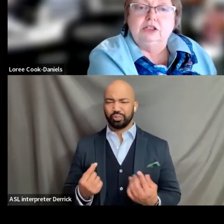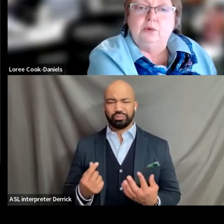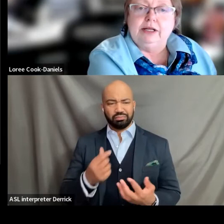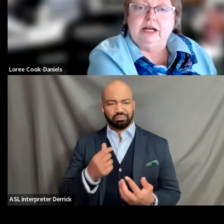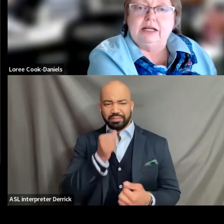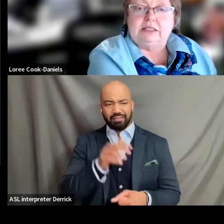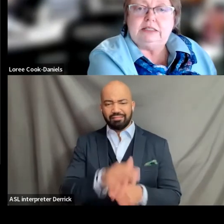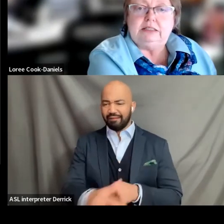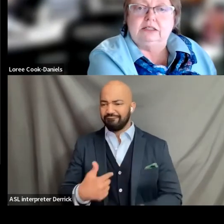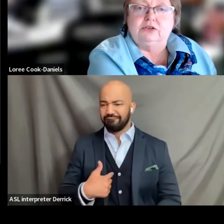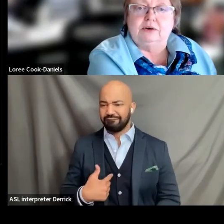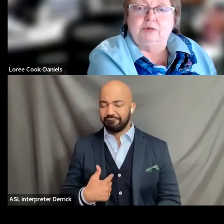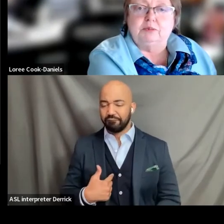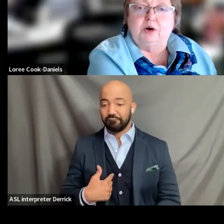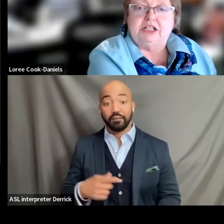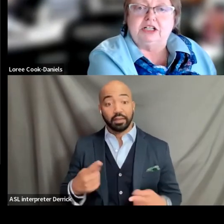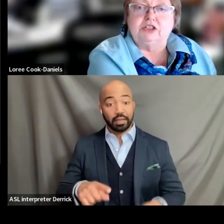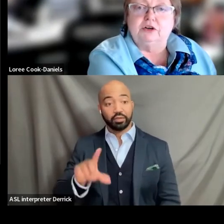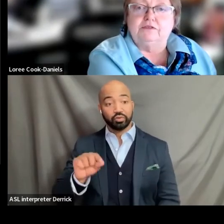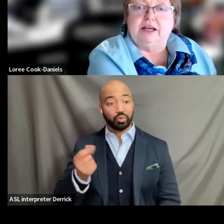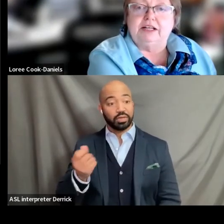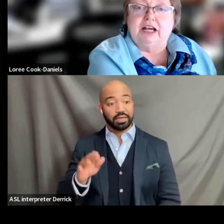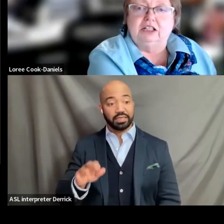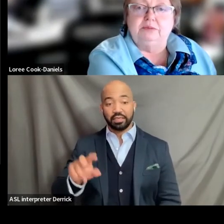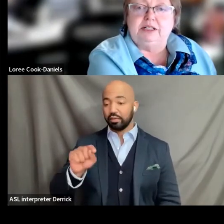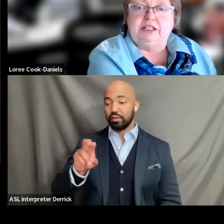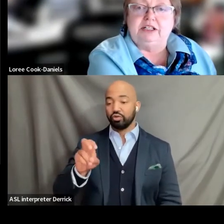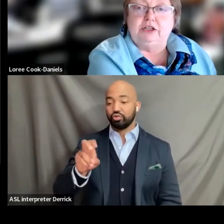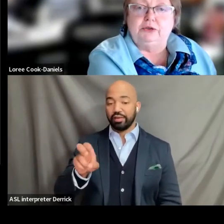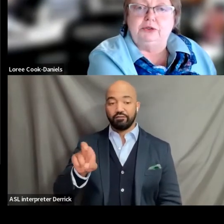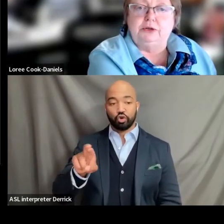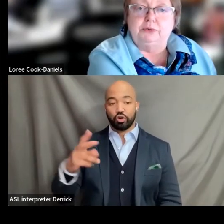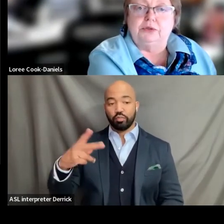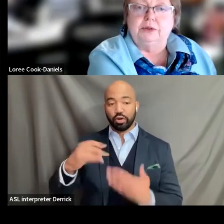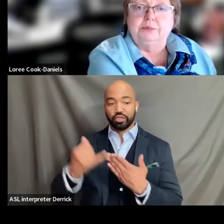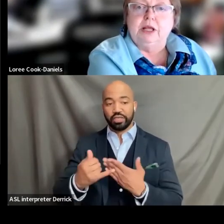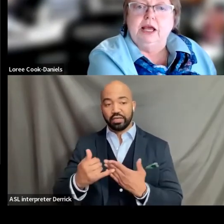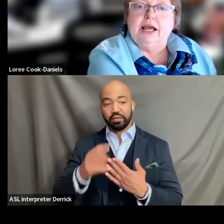In 2019, The Trevor Project surveyed LGBTQ youth